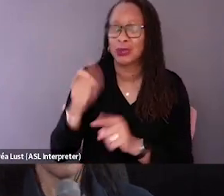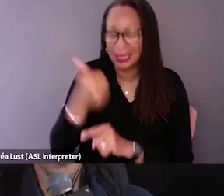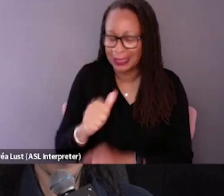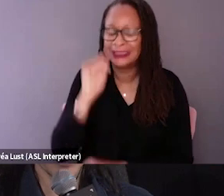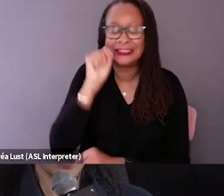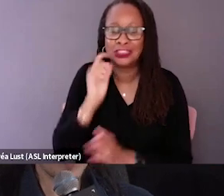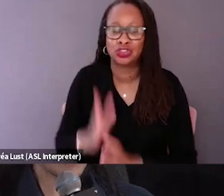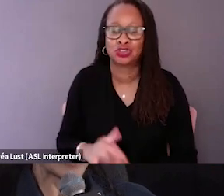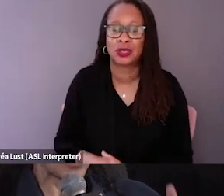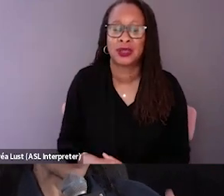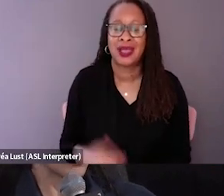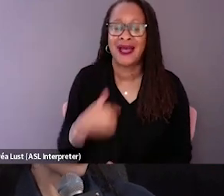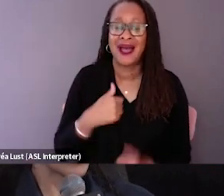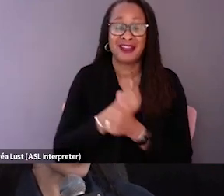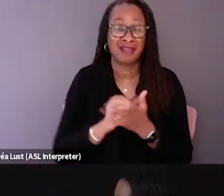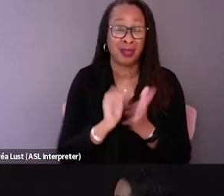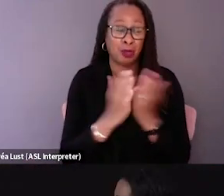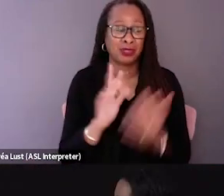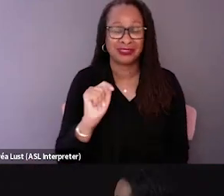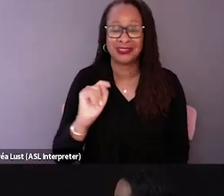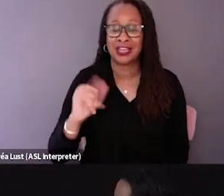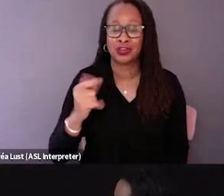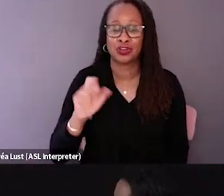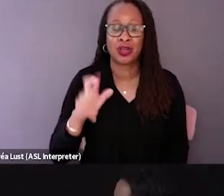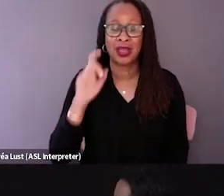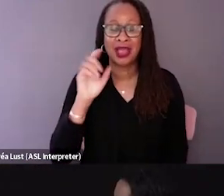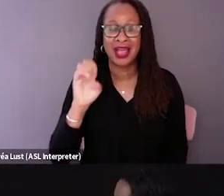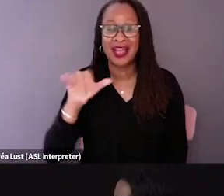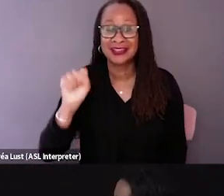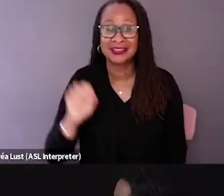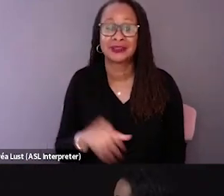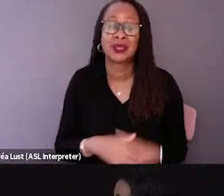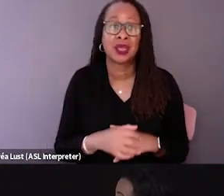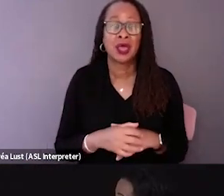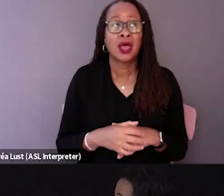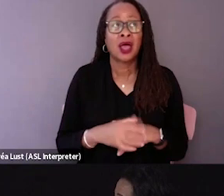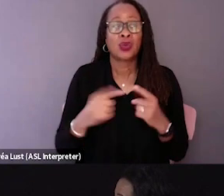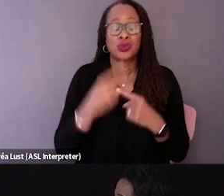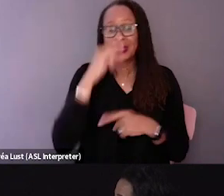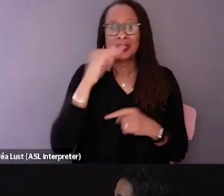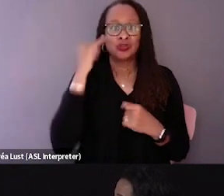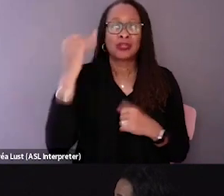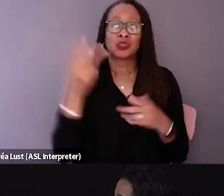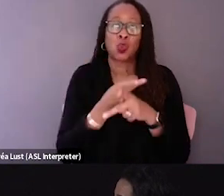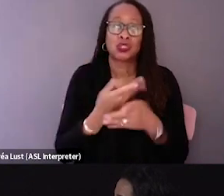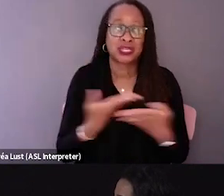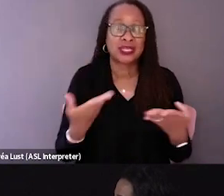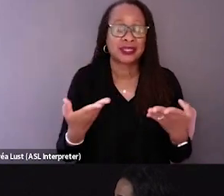I love "Tiger Eyes" growing up. It was like, you know, when you're a kid and you imagine the worst thing that could happen, that book sort of went there,